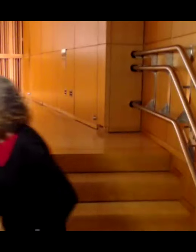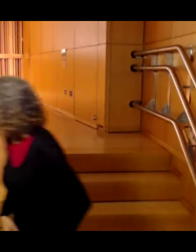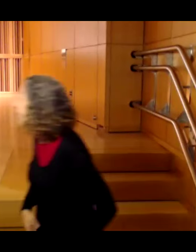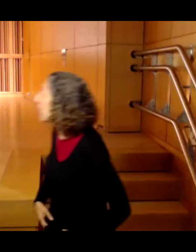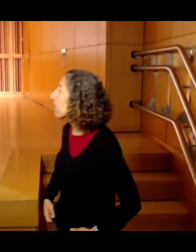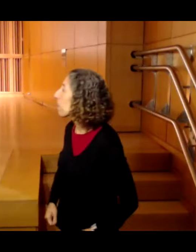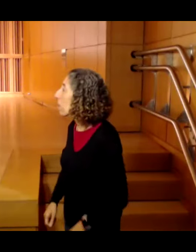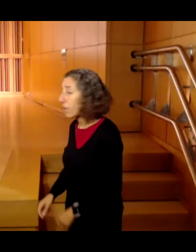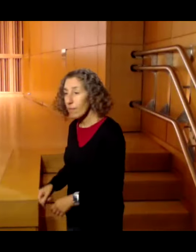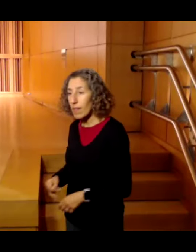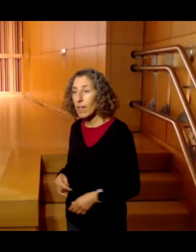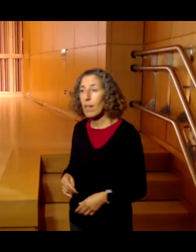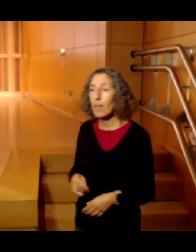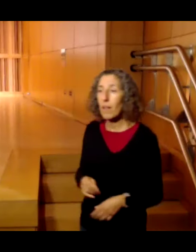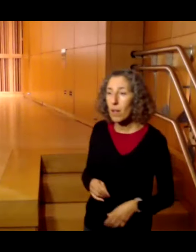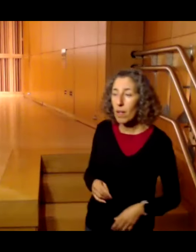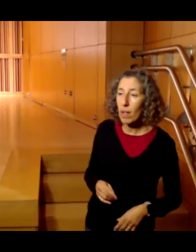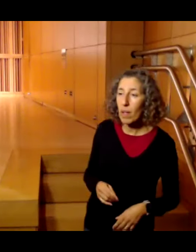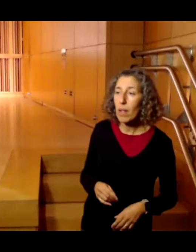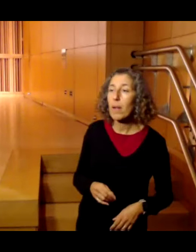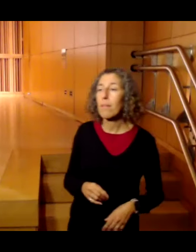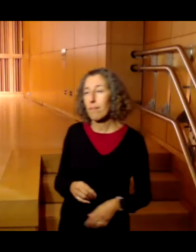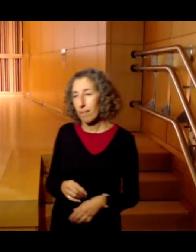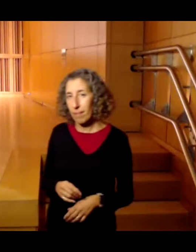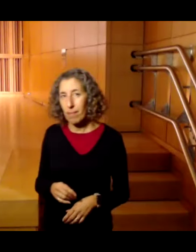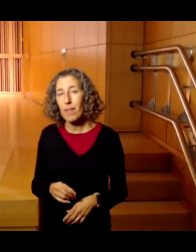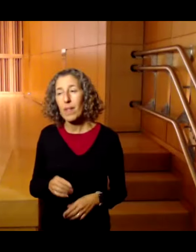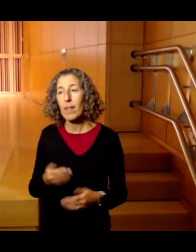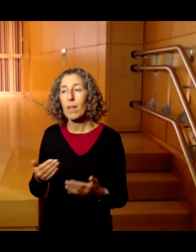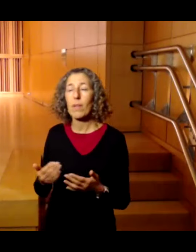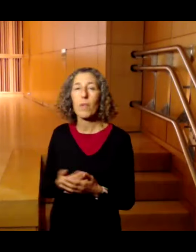more that I could say, including listing Robert's numerous honors and awards, among them.